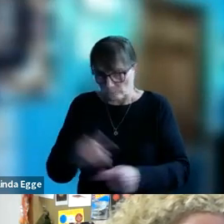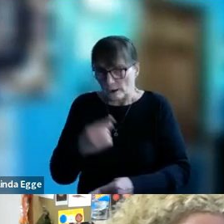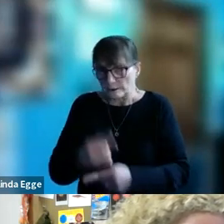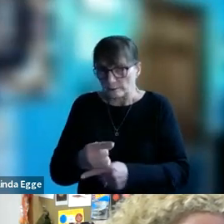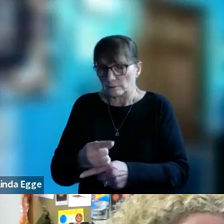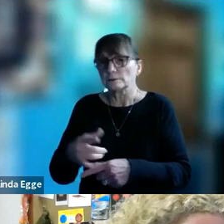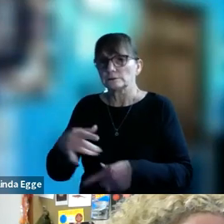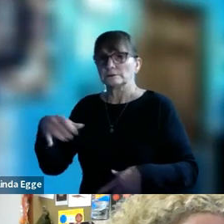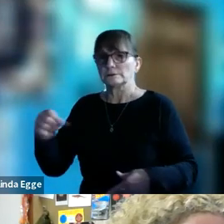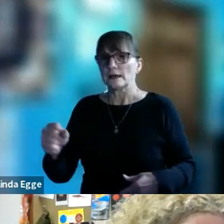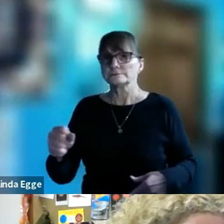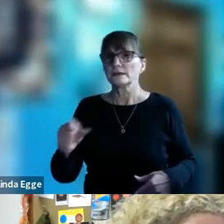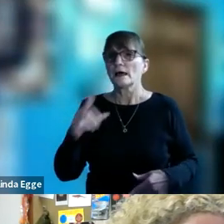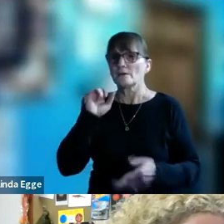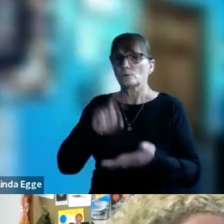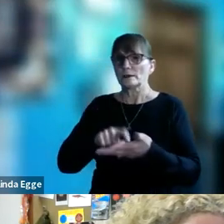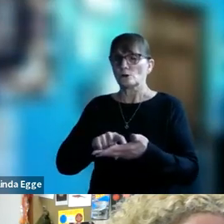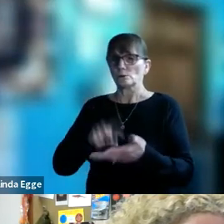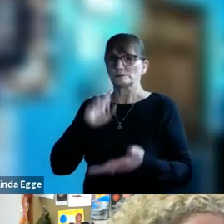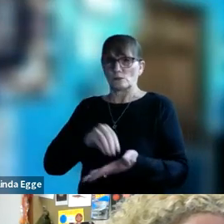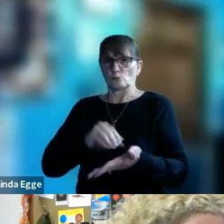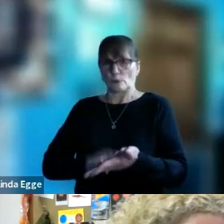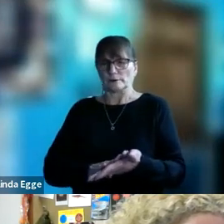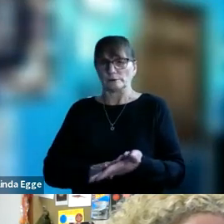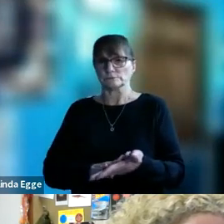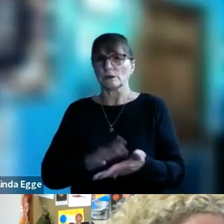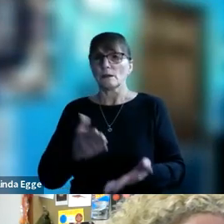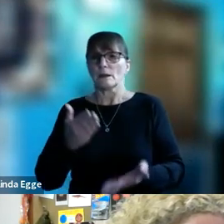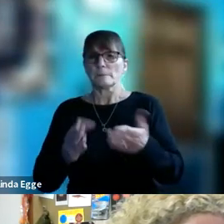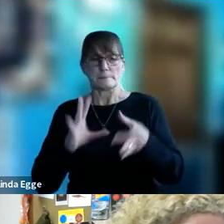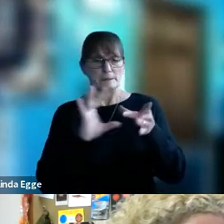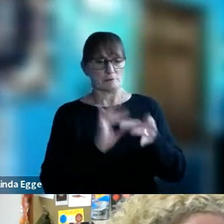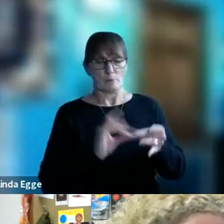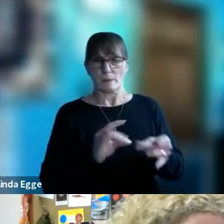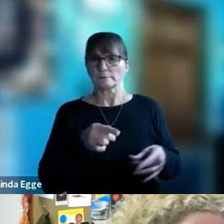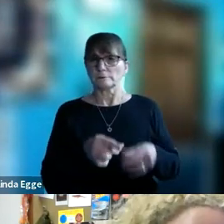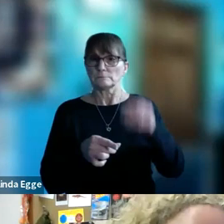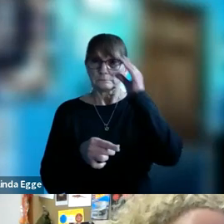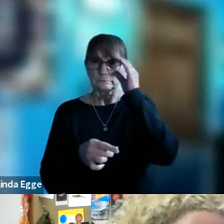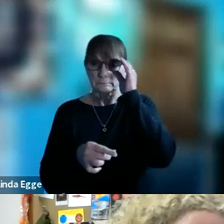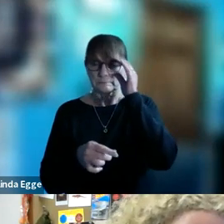And if we see it in the records or something, I mean we might comment on it that it's noted,